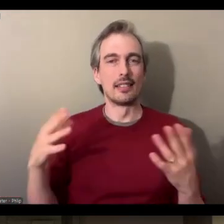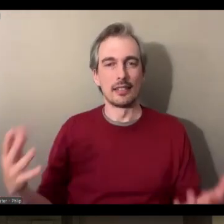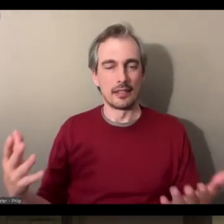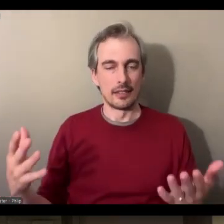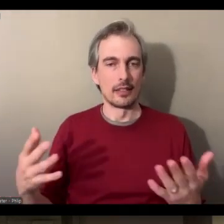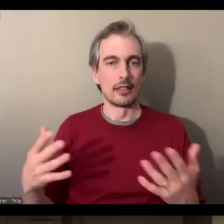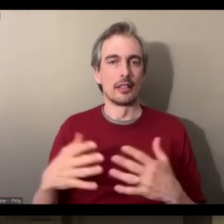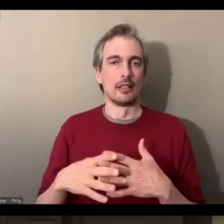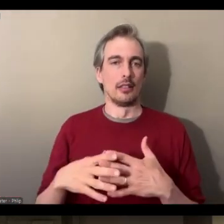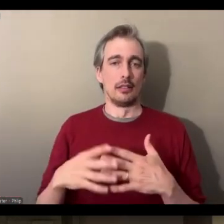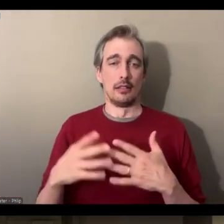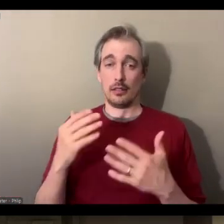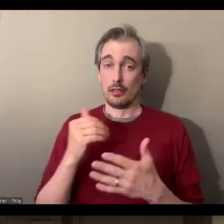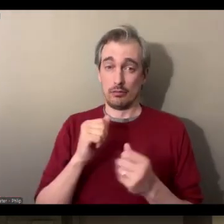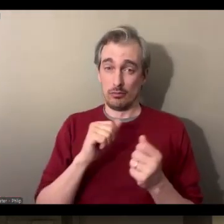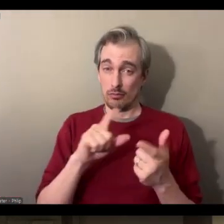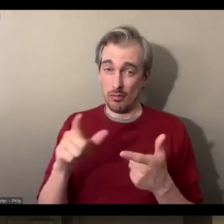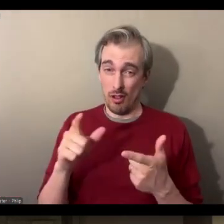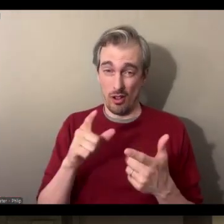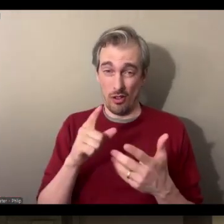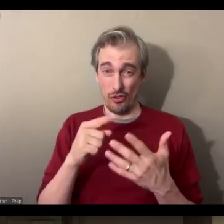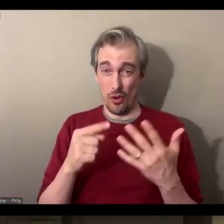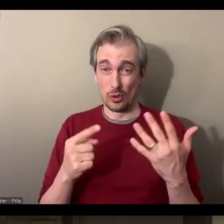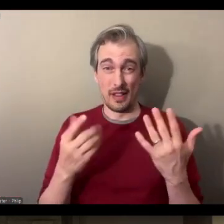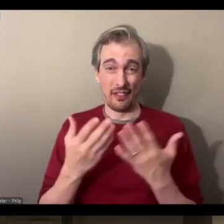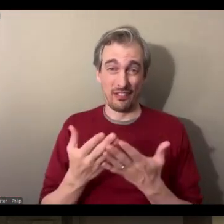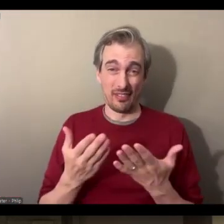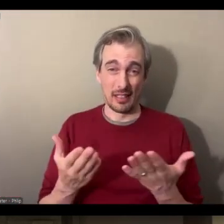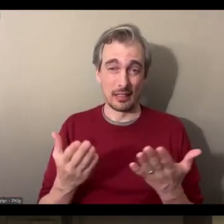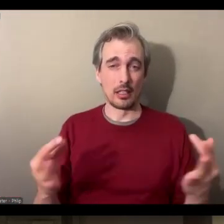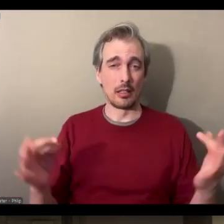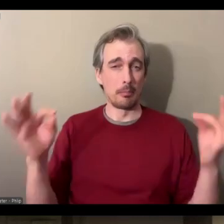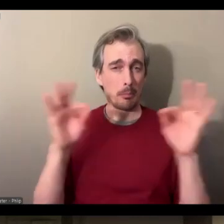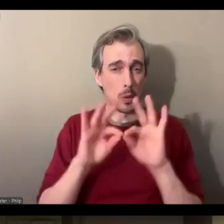be able to click through them with your keyboard. And a screen reader needs to be able to tell you